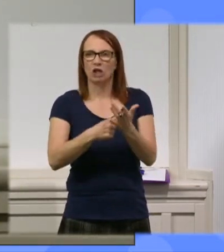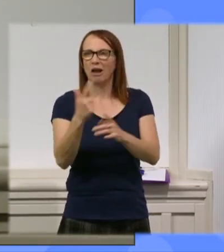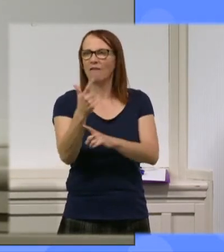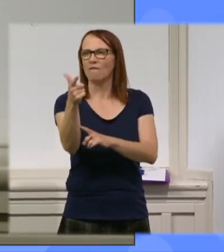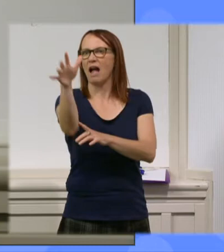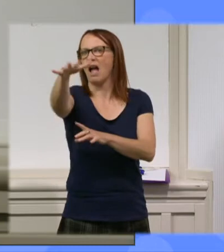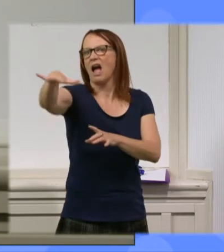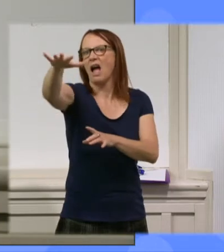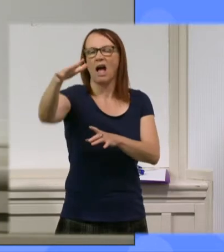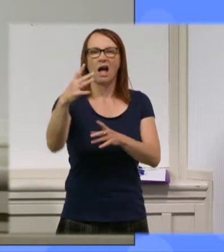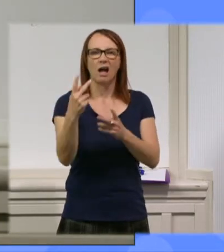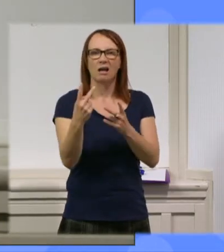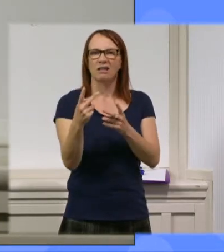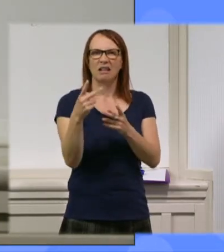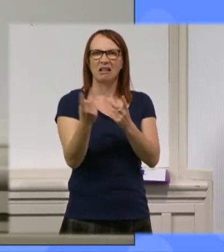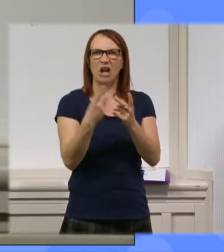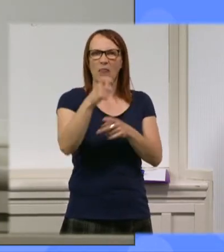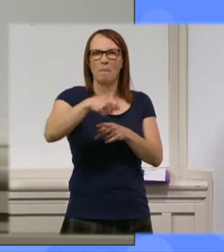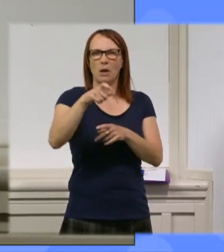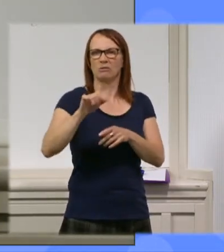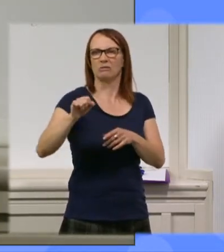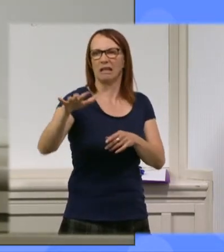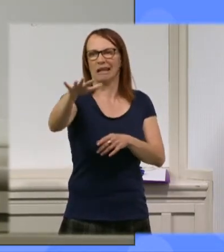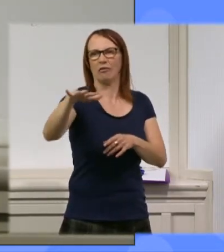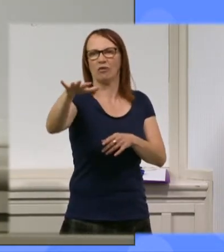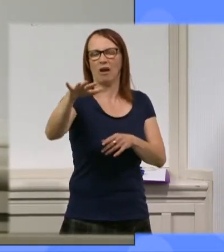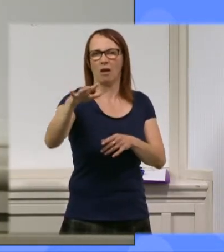under somebody else's visit village but if the fracking under your own village